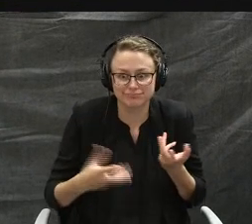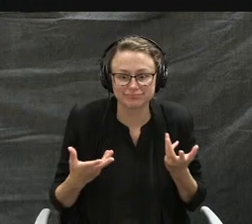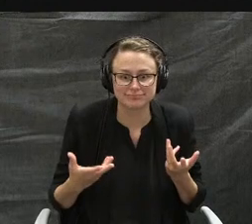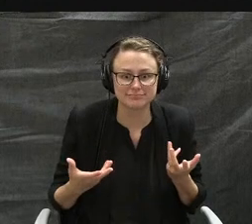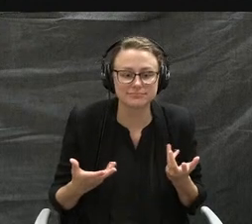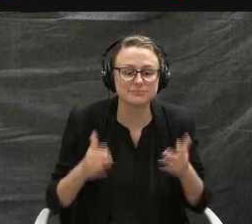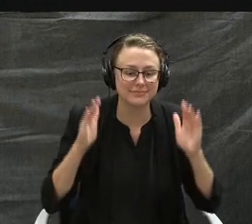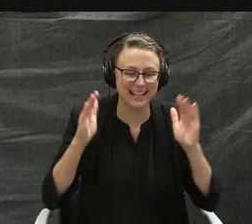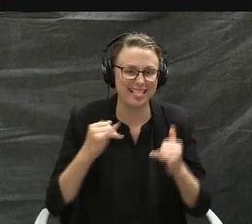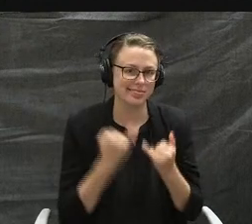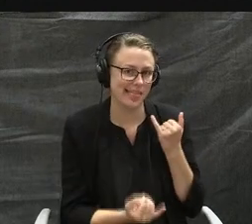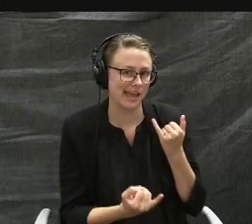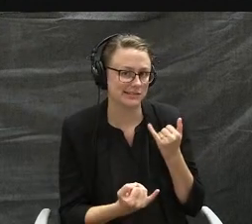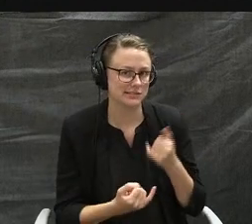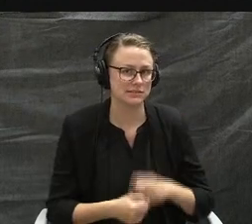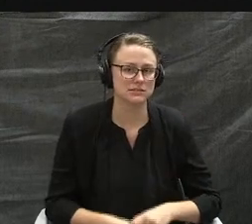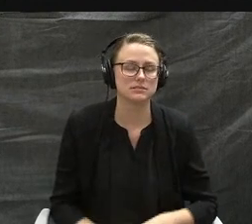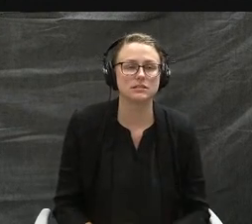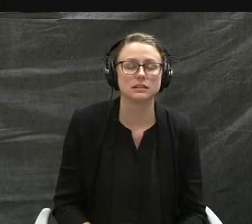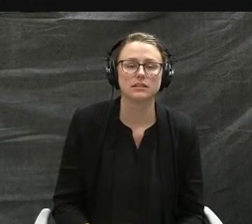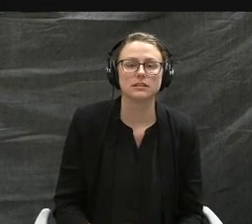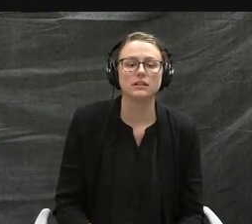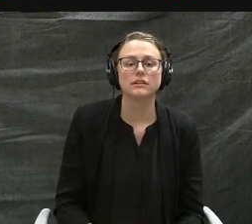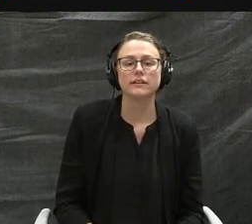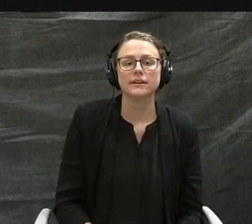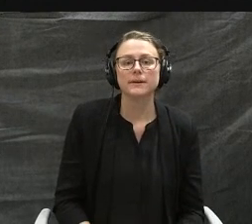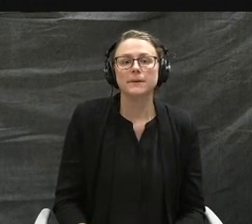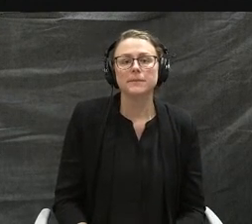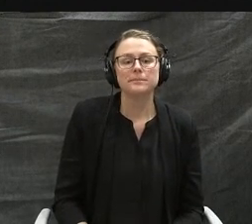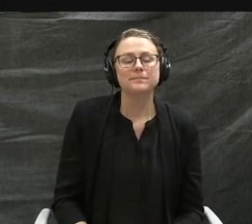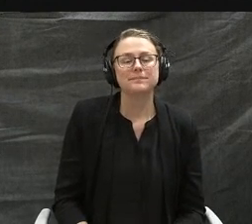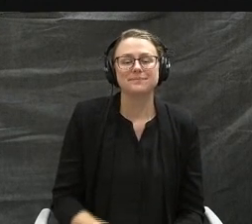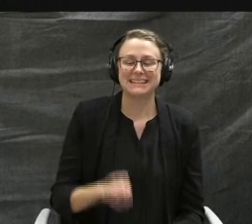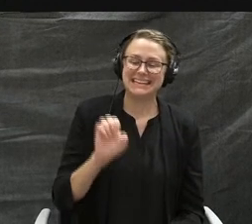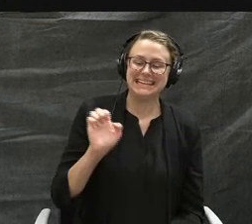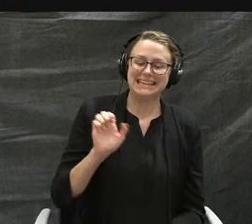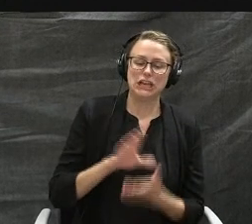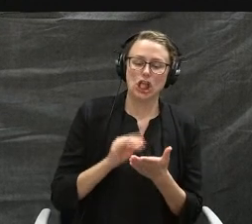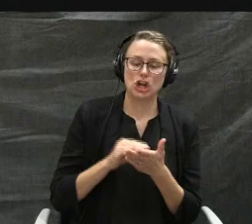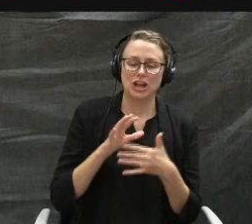Lastly, what does an E learning option look like and how do we